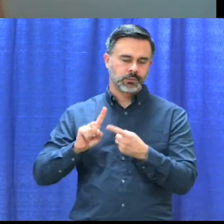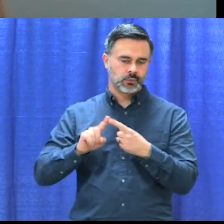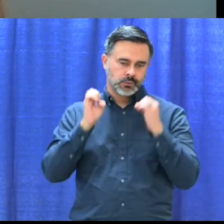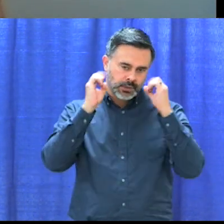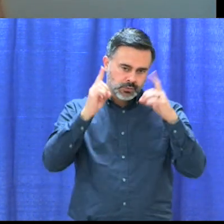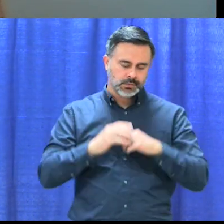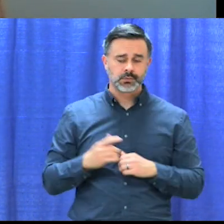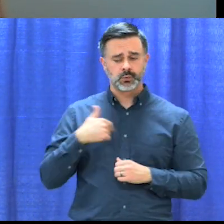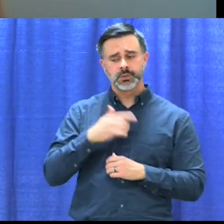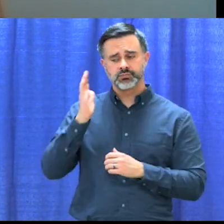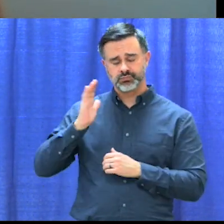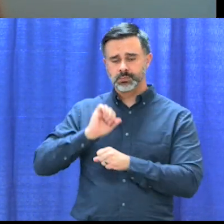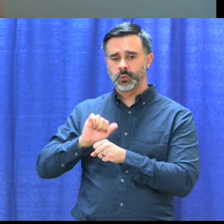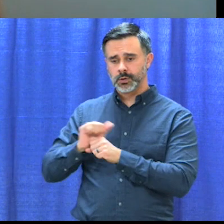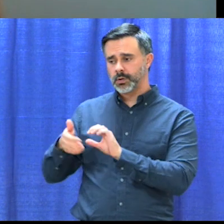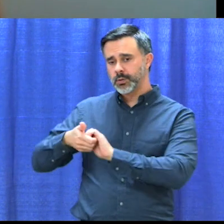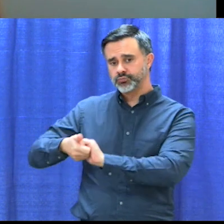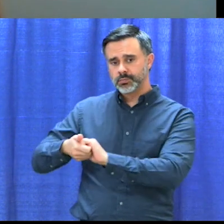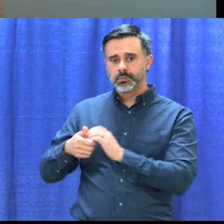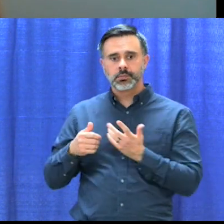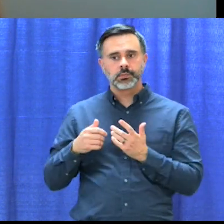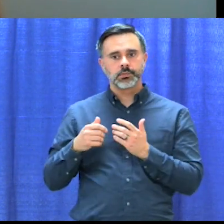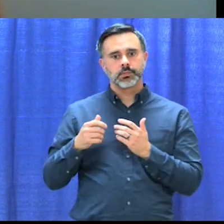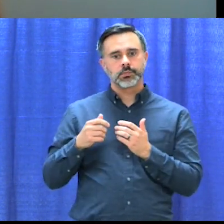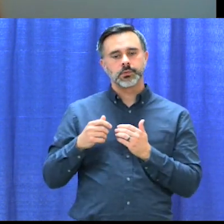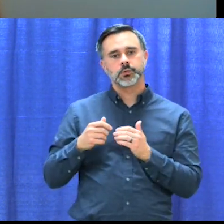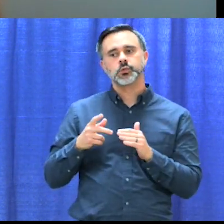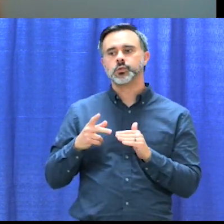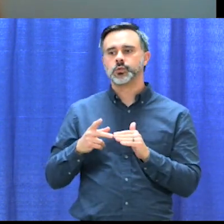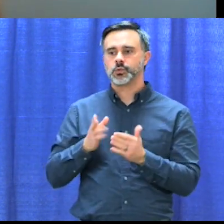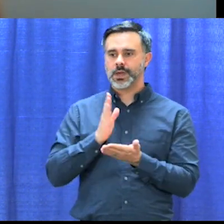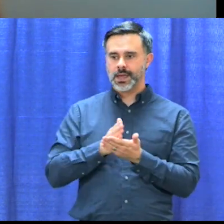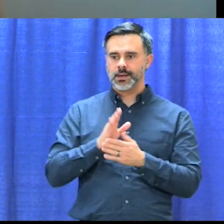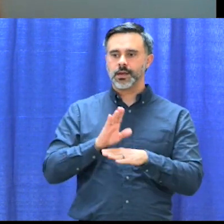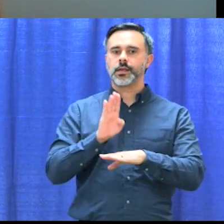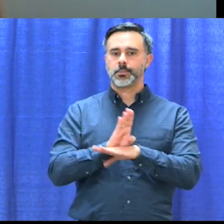We worked with LAUSD amend the commercial contract and to include a new commitment to